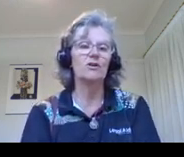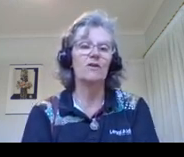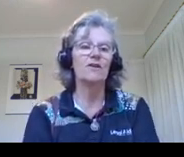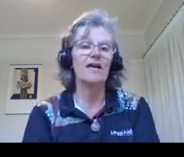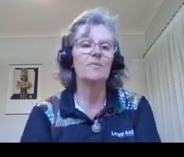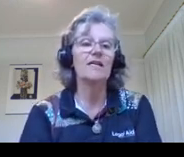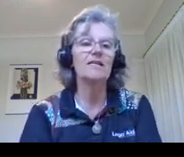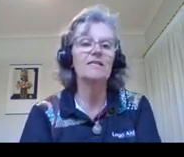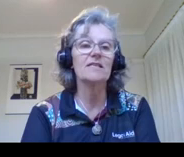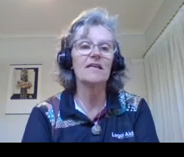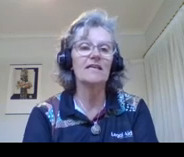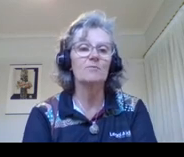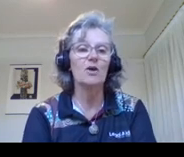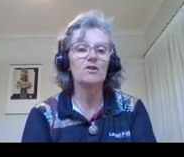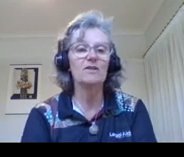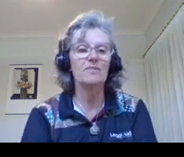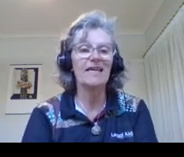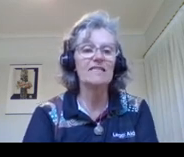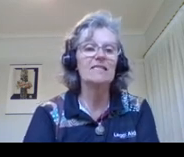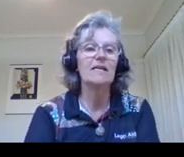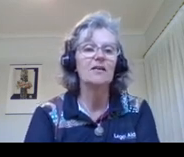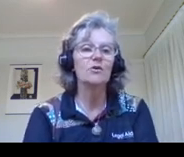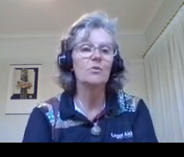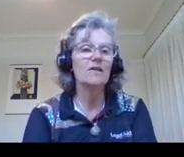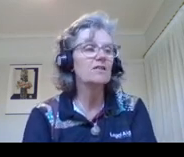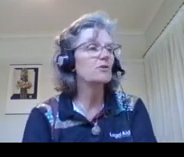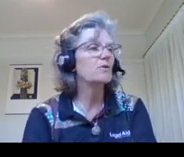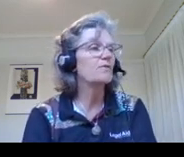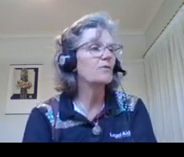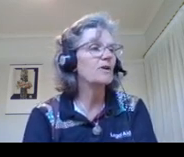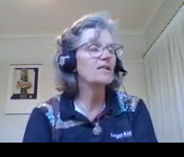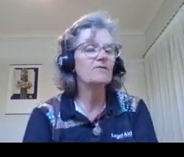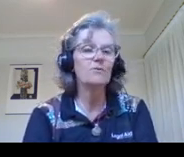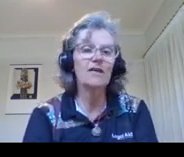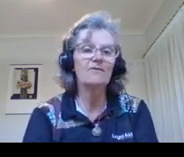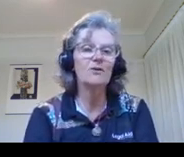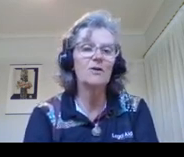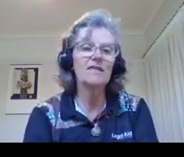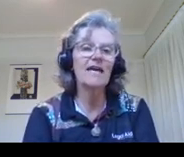of companies that get the most complaints good ones to avoid if you want to have a look at that